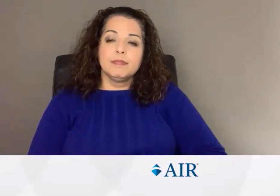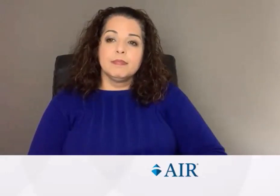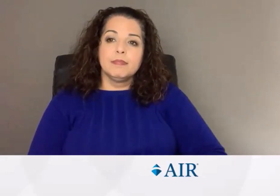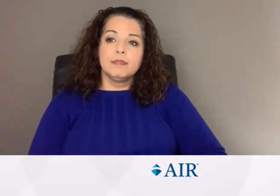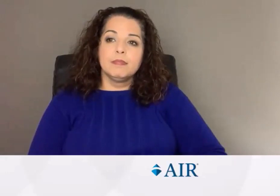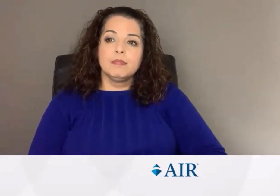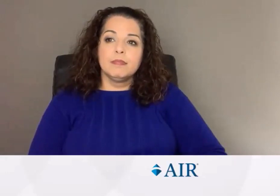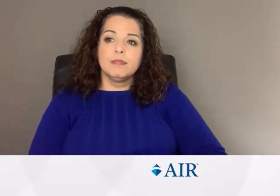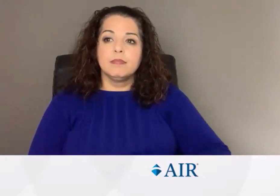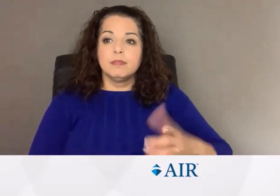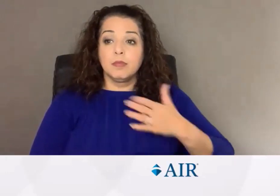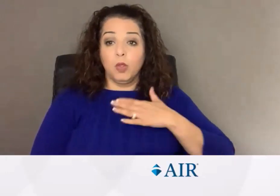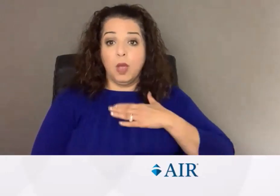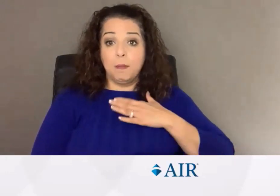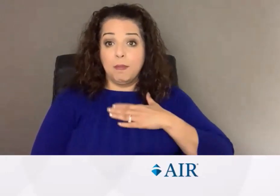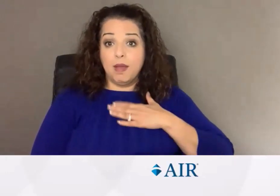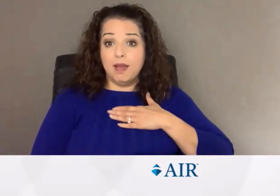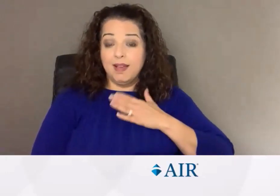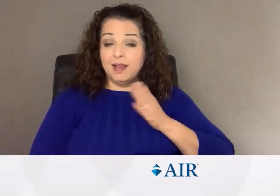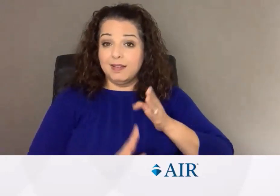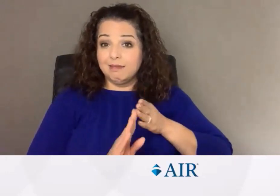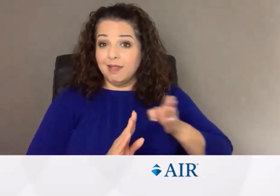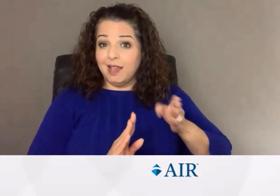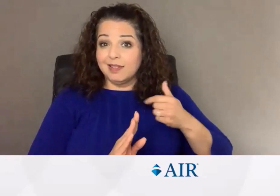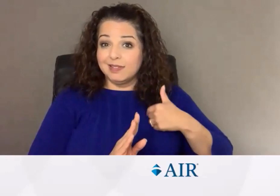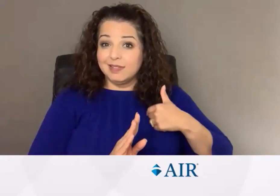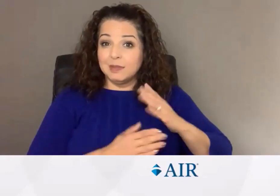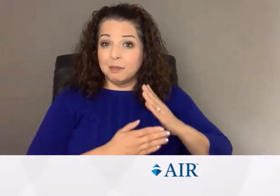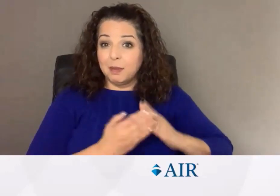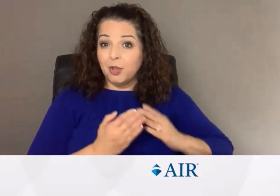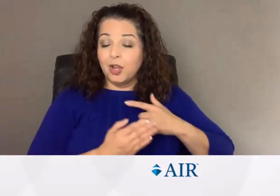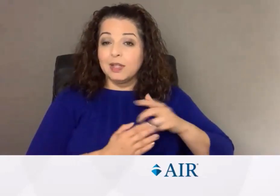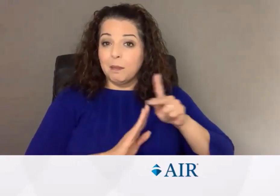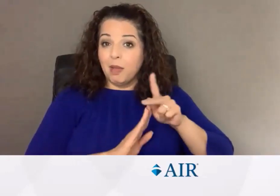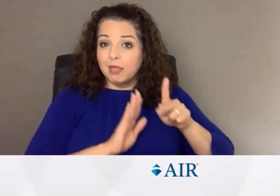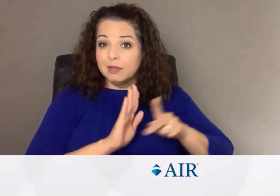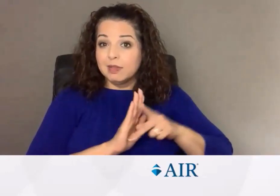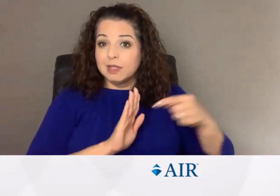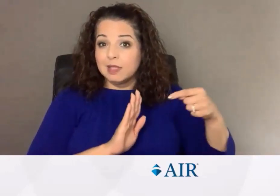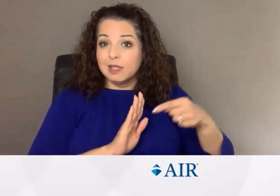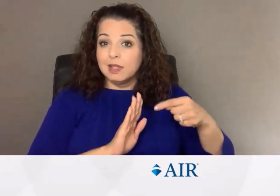On my end, policy, I kind of touch it